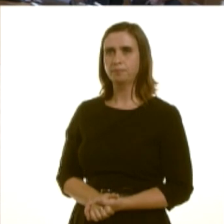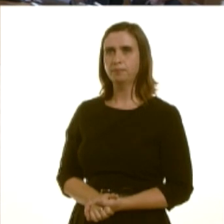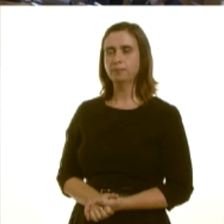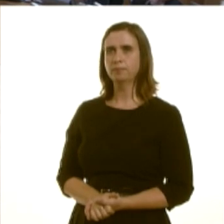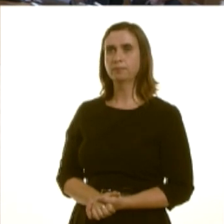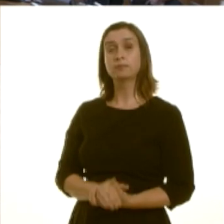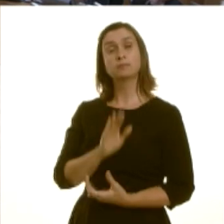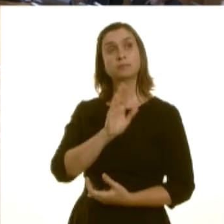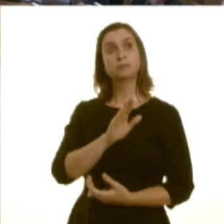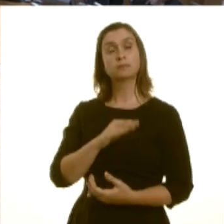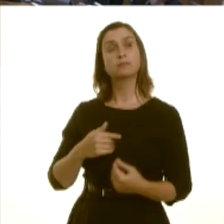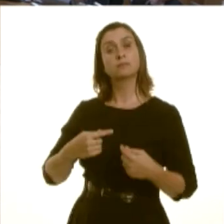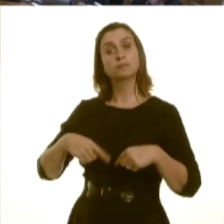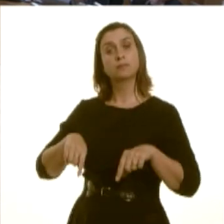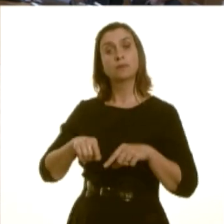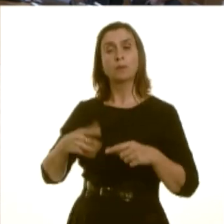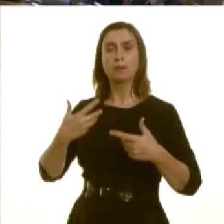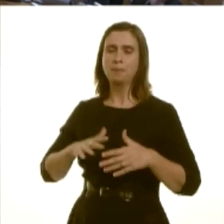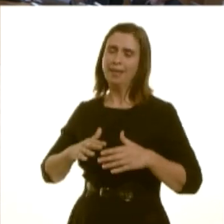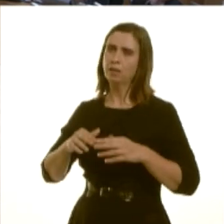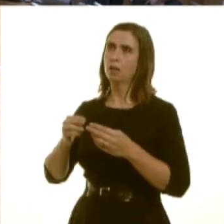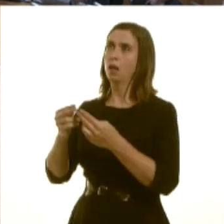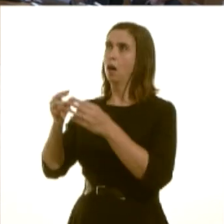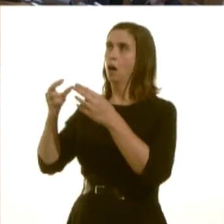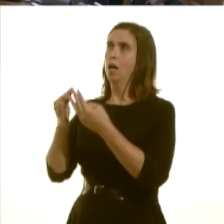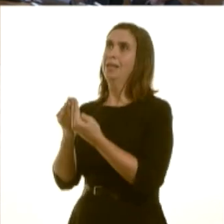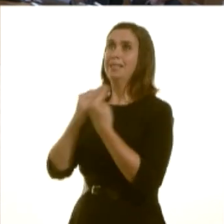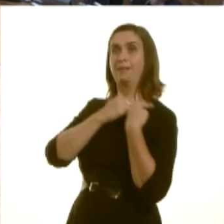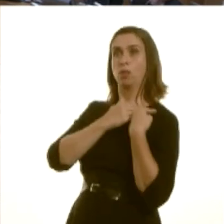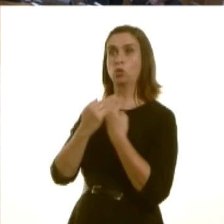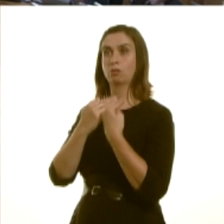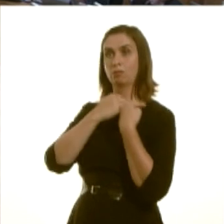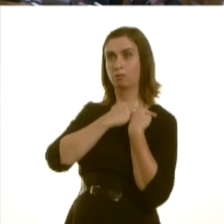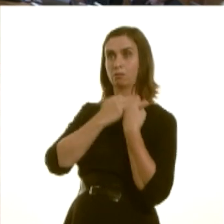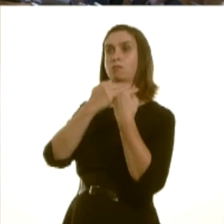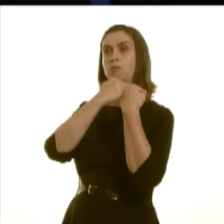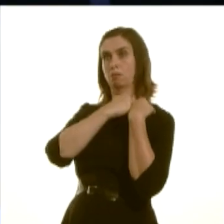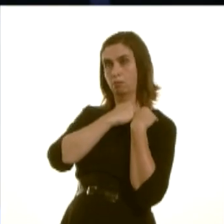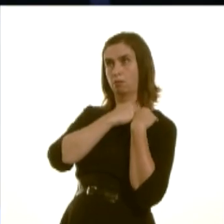the biggest strides in furthering devolution when we have spoken with a united voice. Is